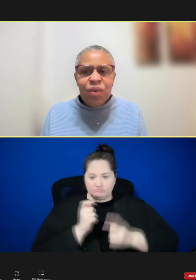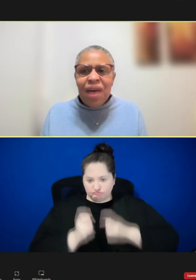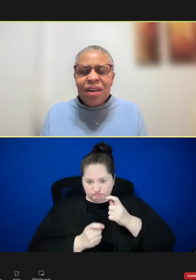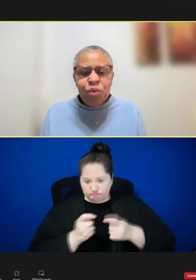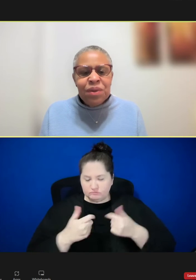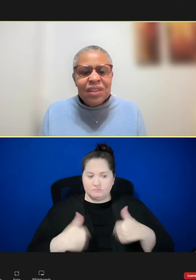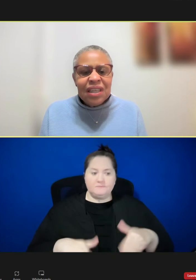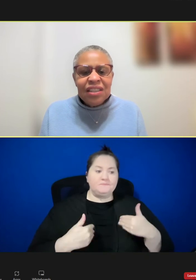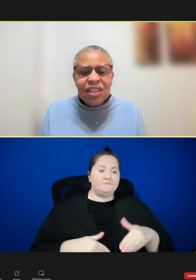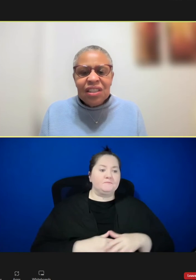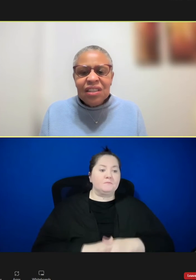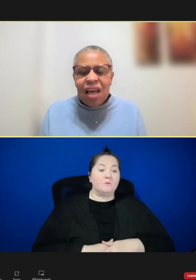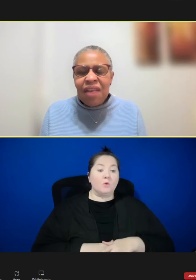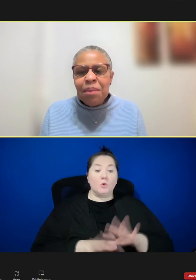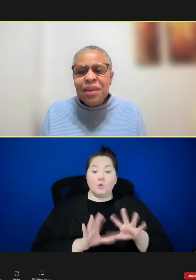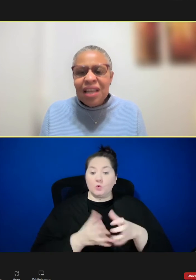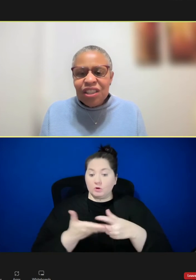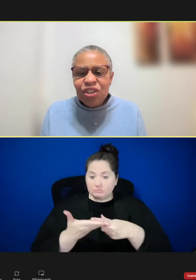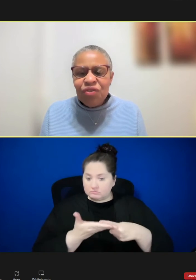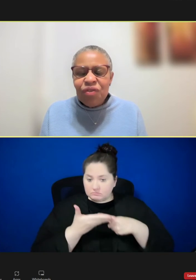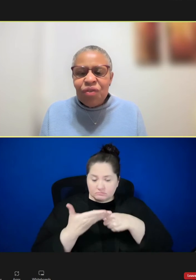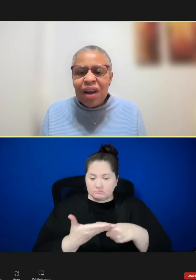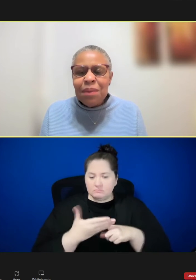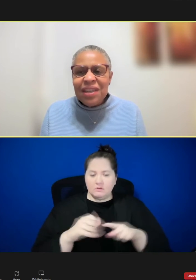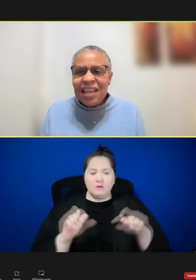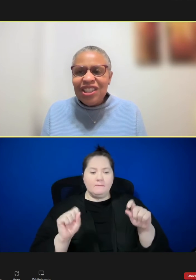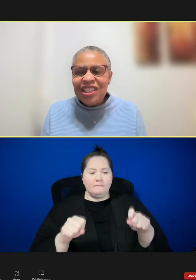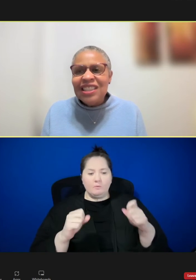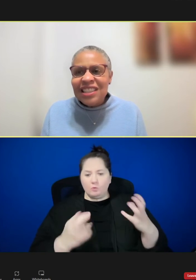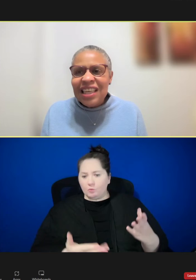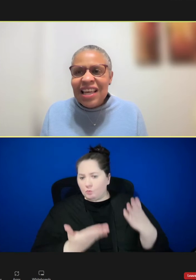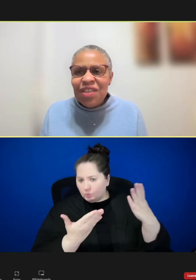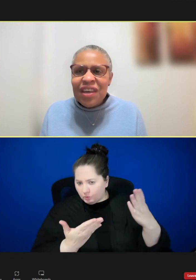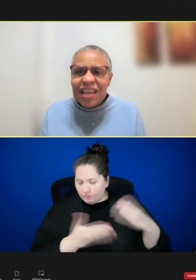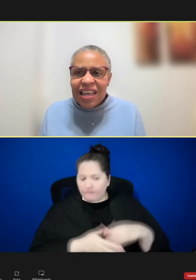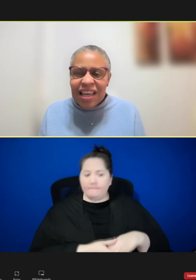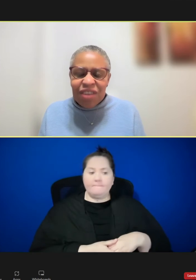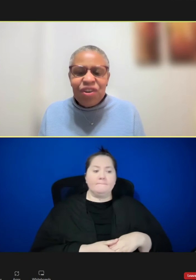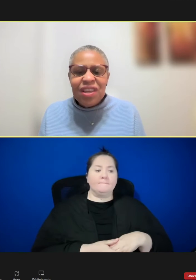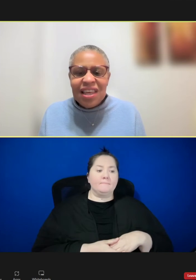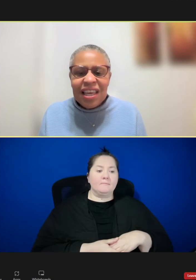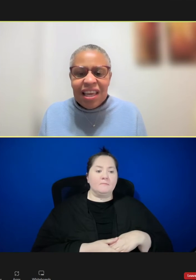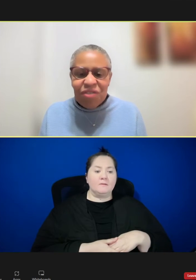We've had group discussions on the potential recommendations, thinking and rethinking,